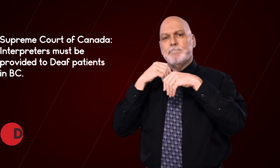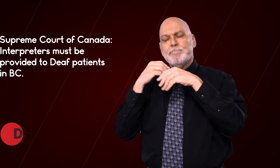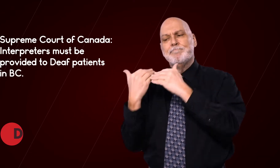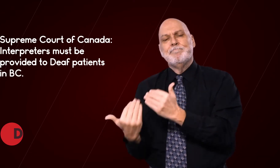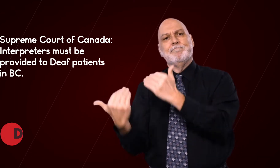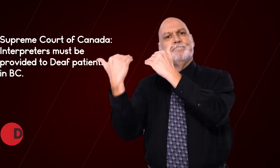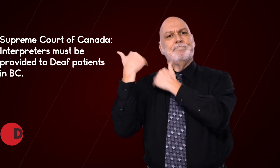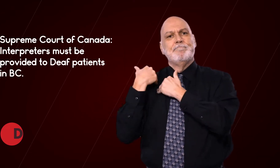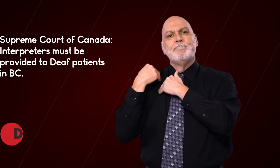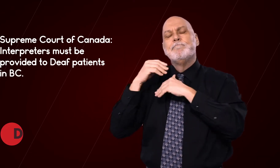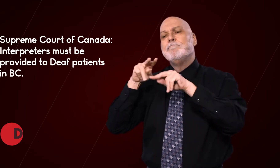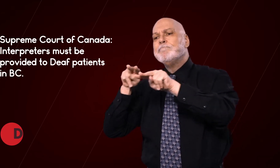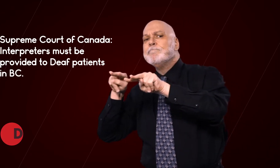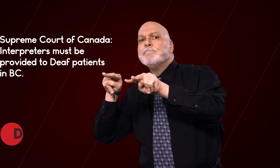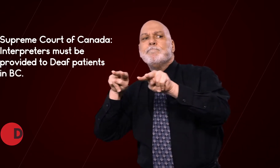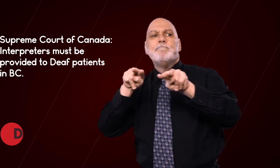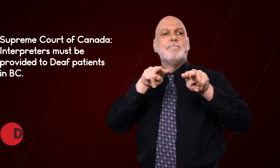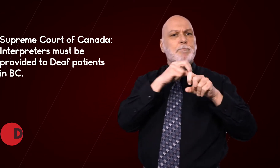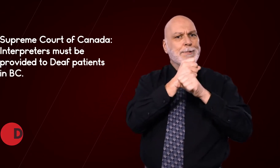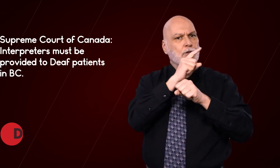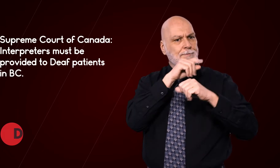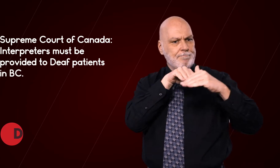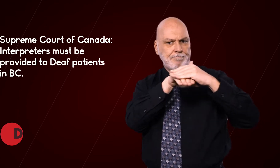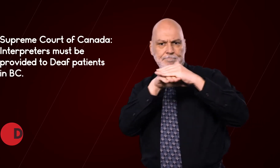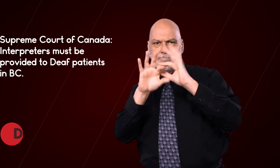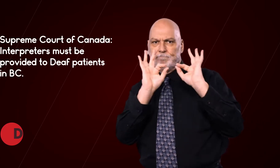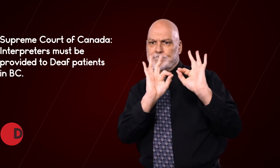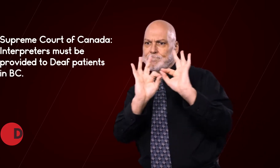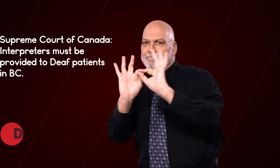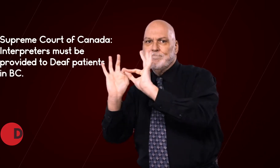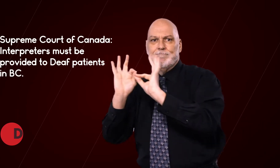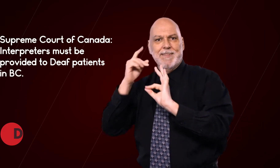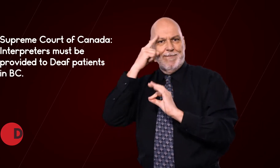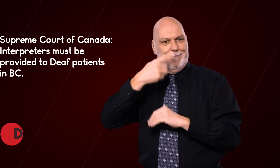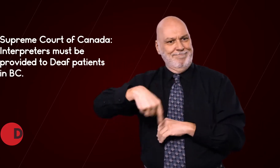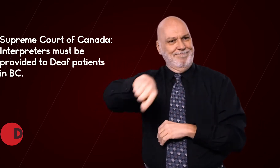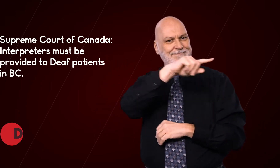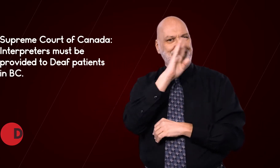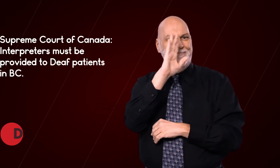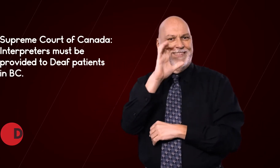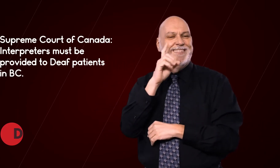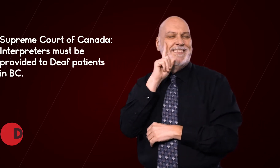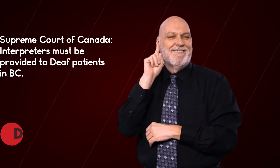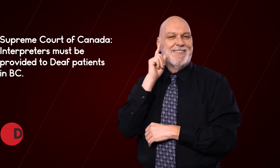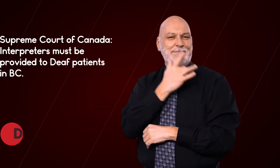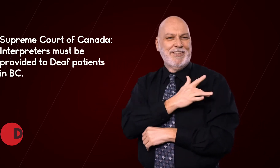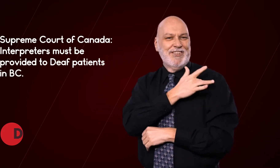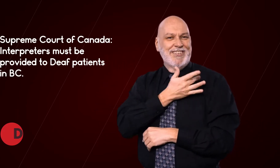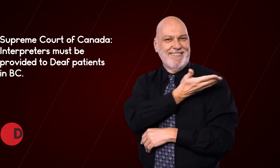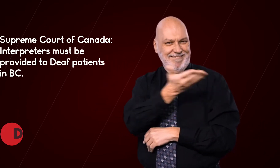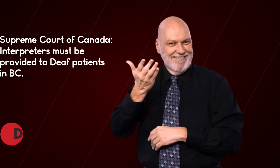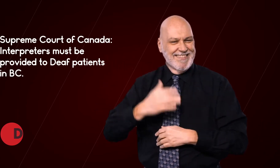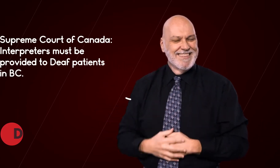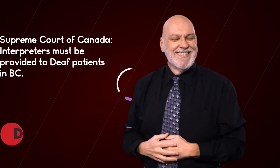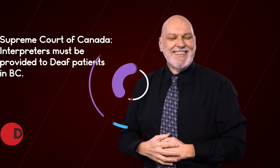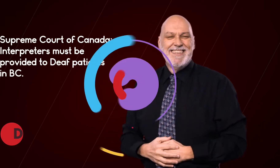PHSA is taking their responsibilities seriously.